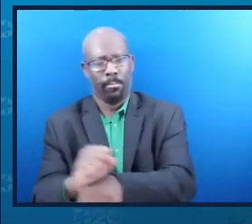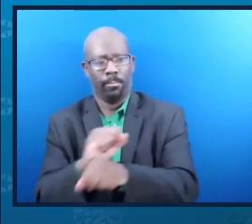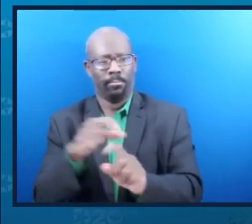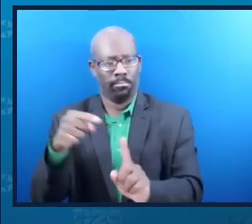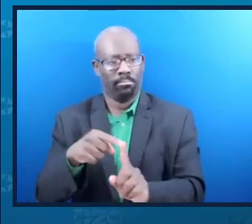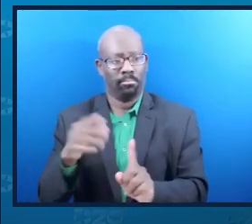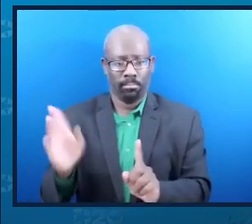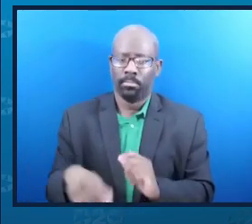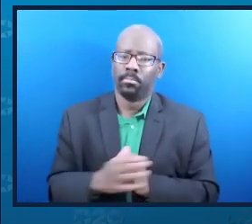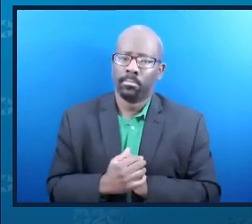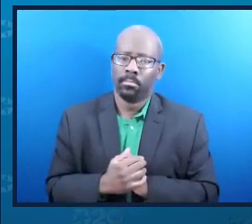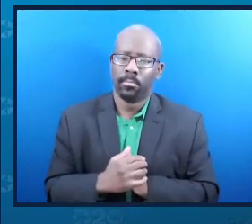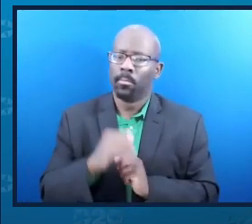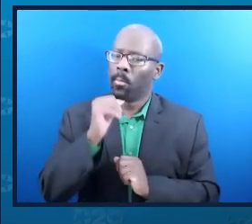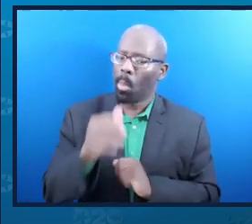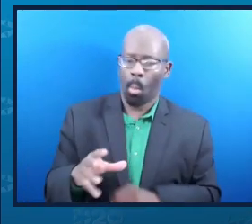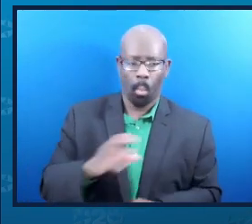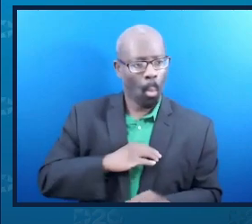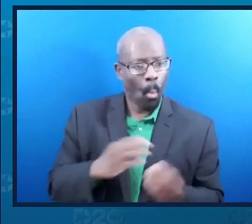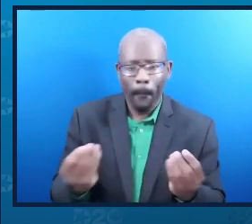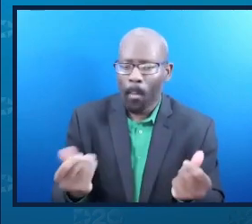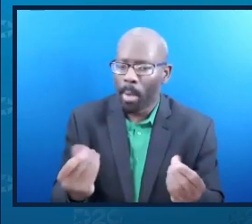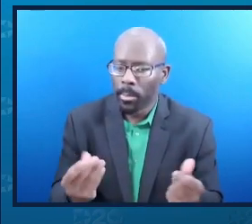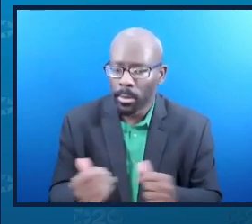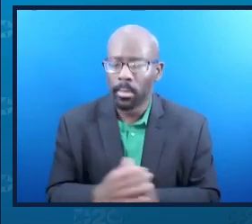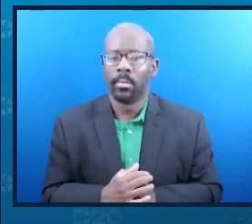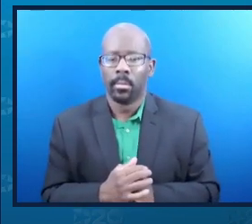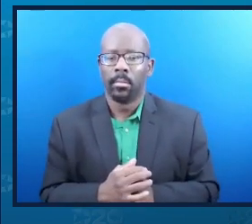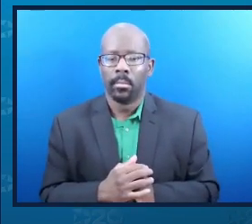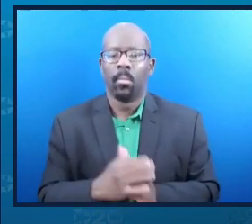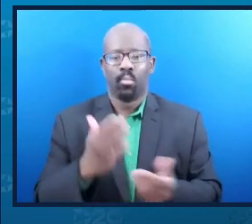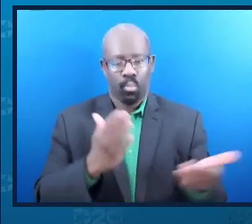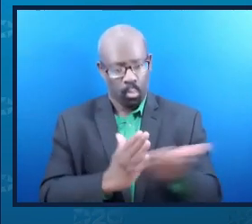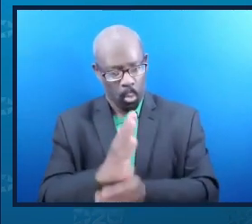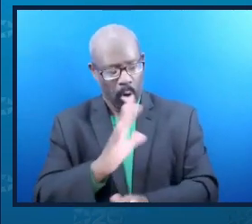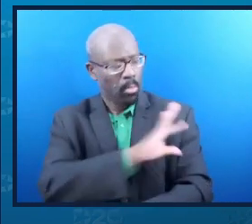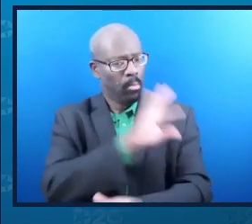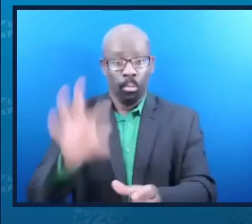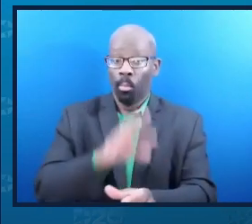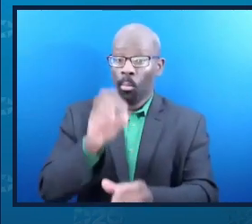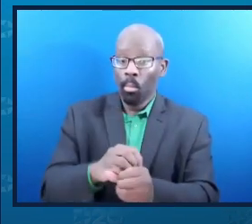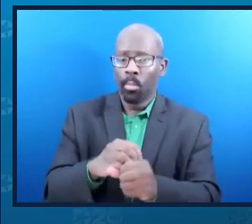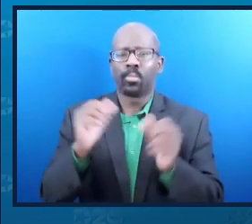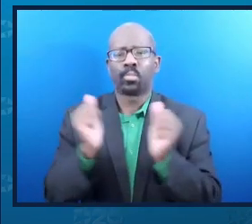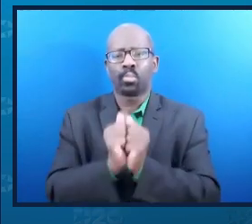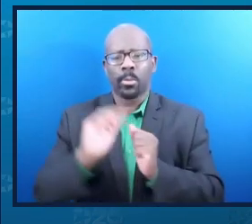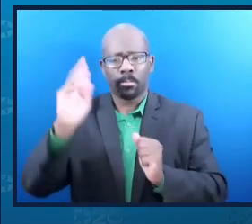WOMEN AND EVEN MEN WHO DIDN'T OWN PROPERTY THE RIGHT TO PARTICIPATE IN THE POLITICAL